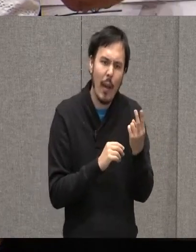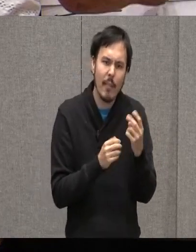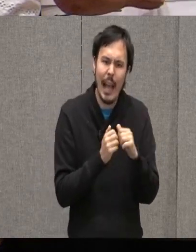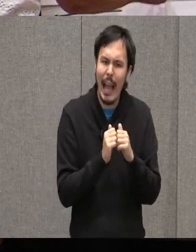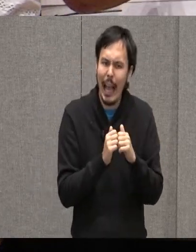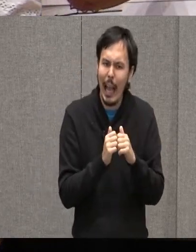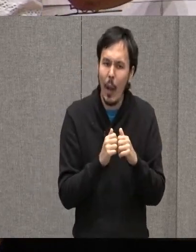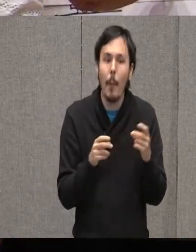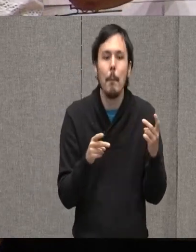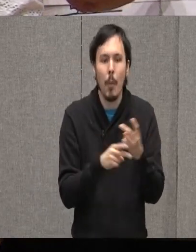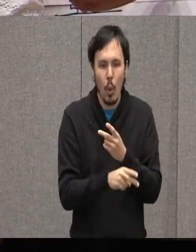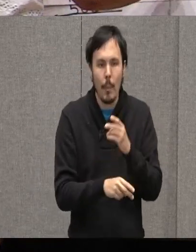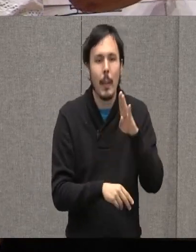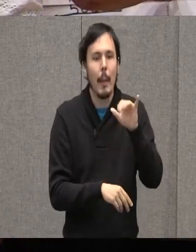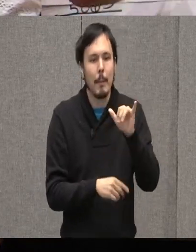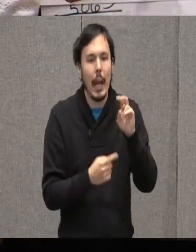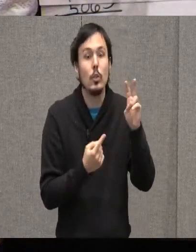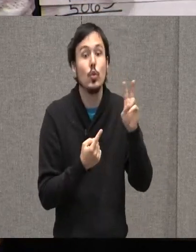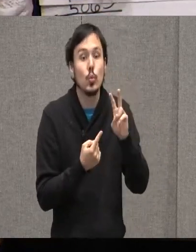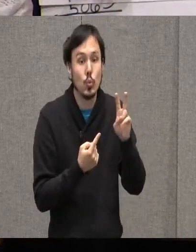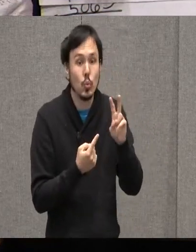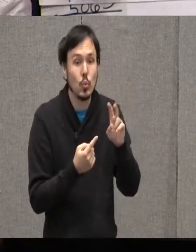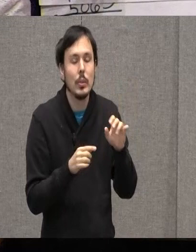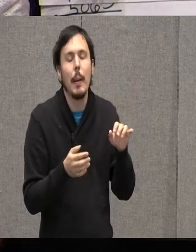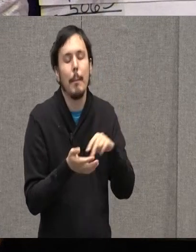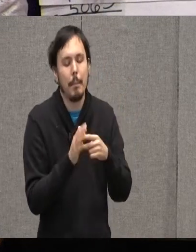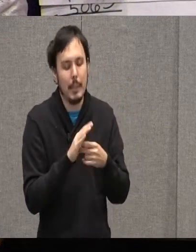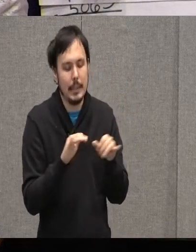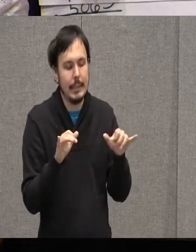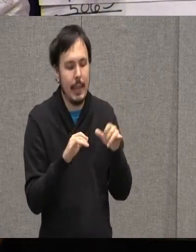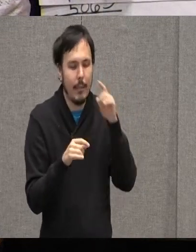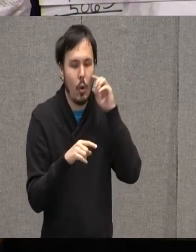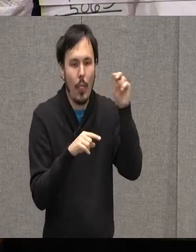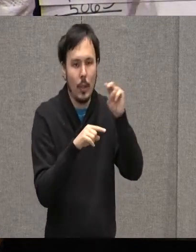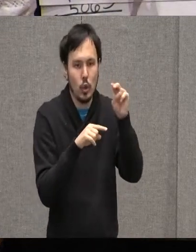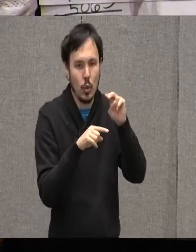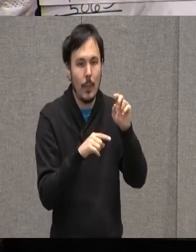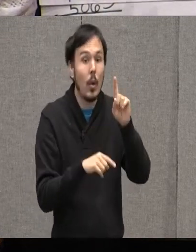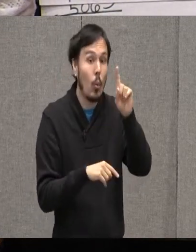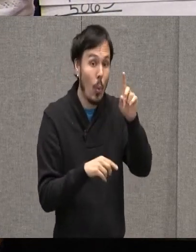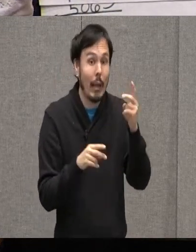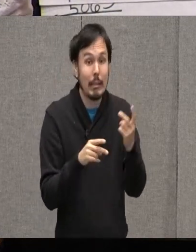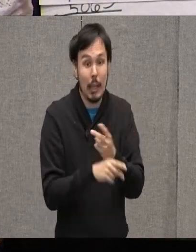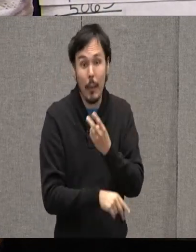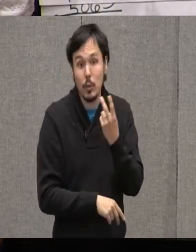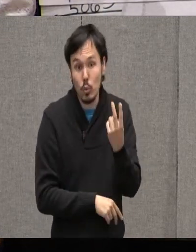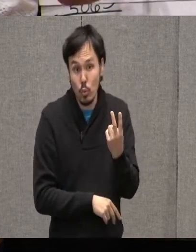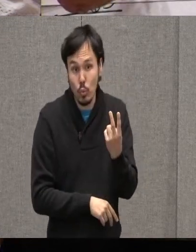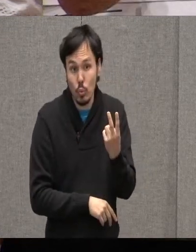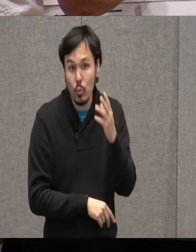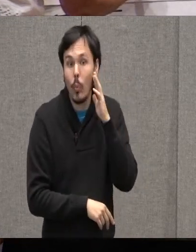We multiplied by two, so do the same to the numerator one times two is two.